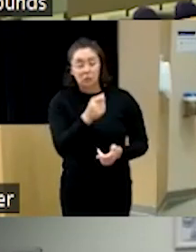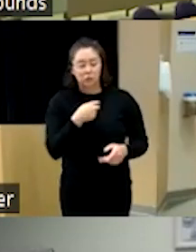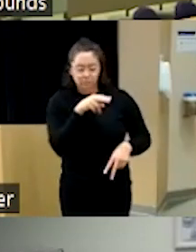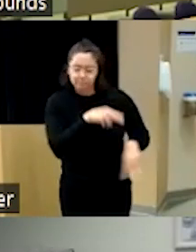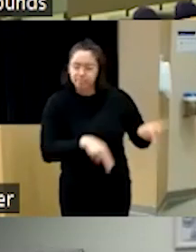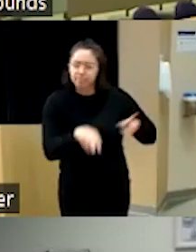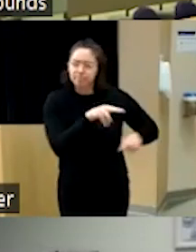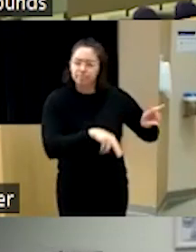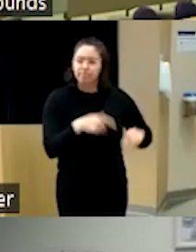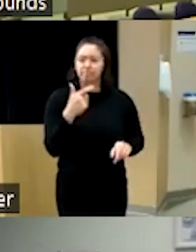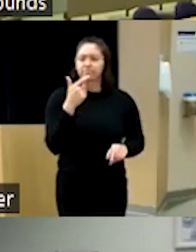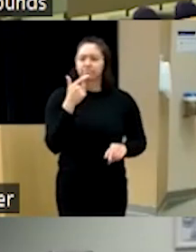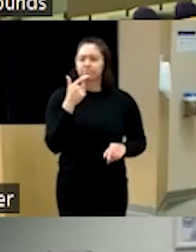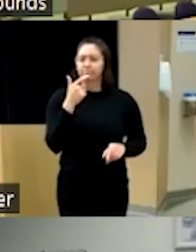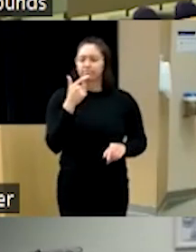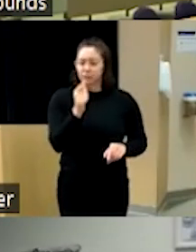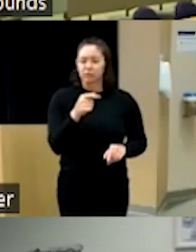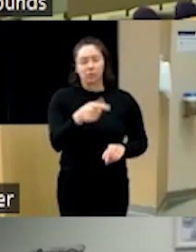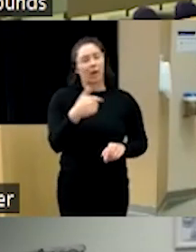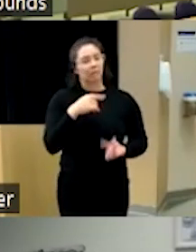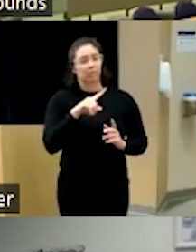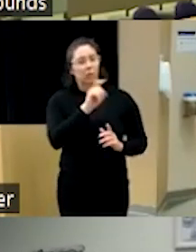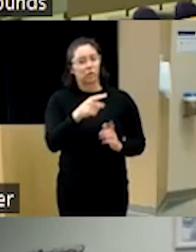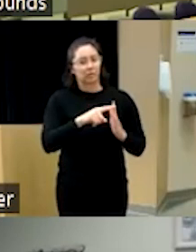because we always have for questionnaire at the beginning and and at the end and